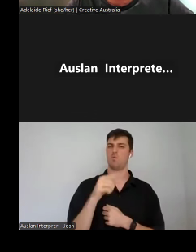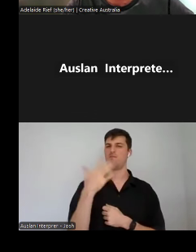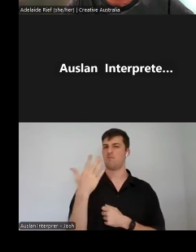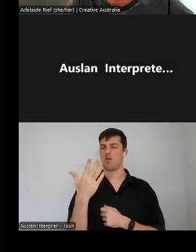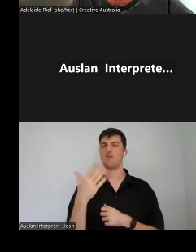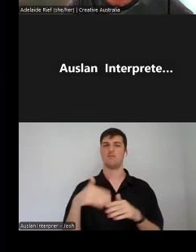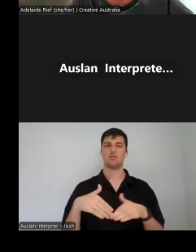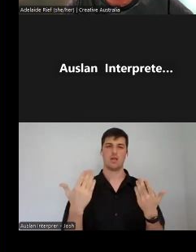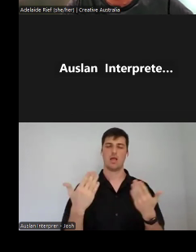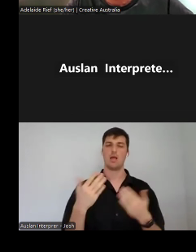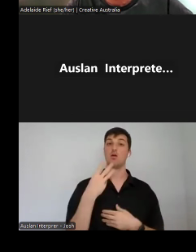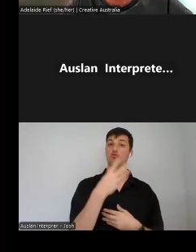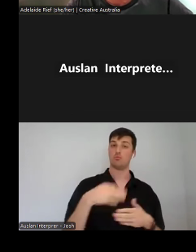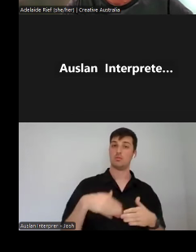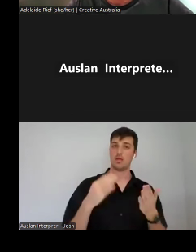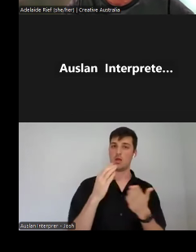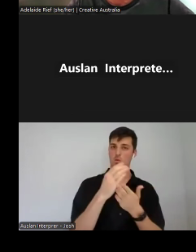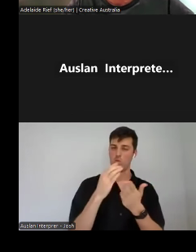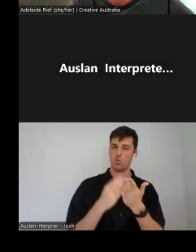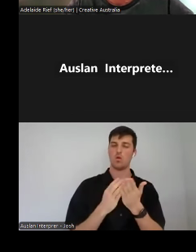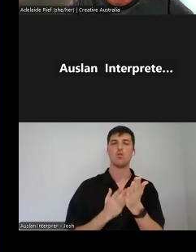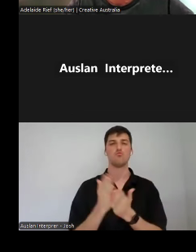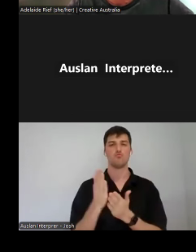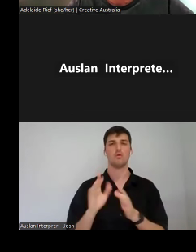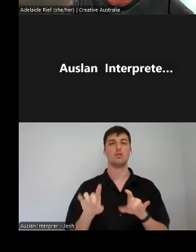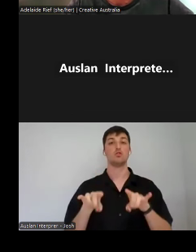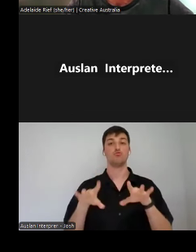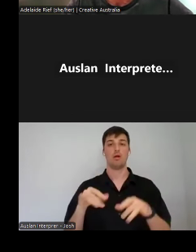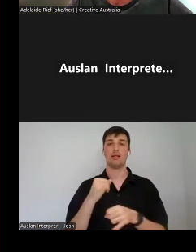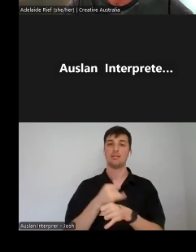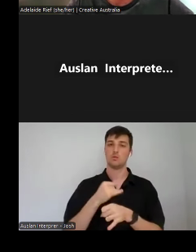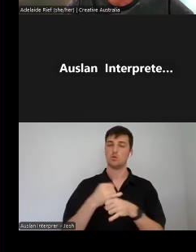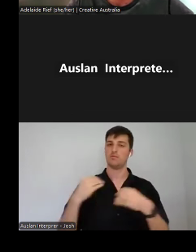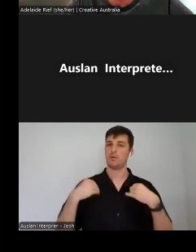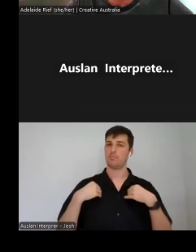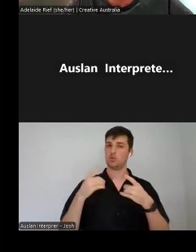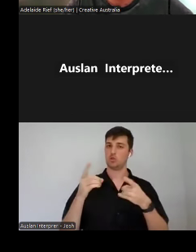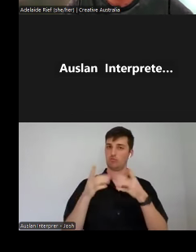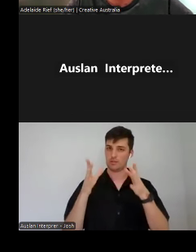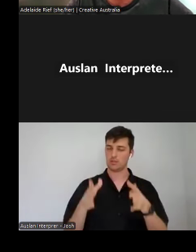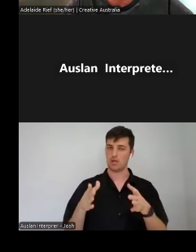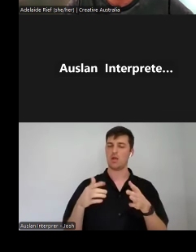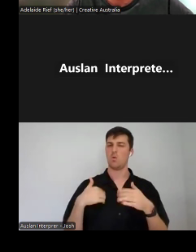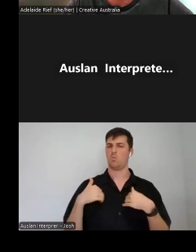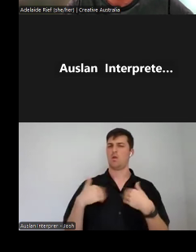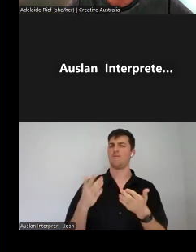courses with the Australian Institute for Company Directors. We offered these courses in '22 and